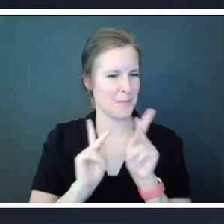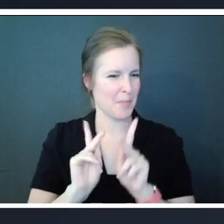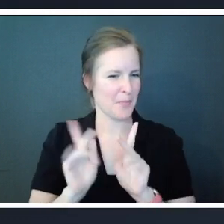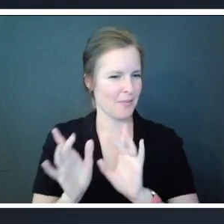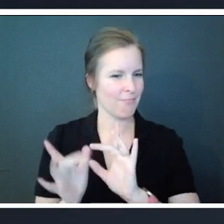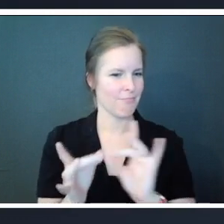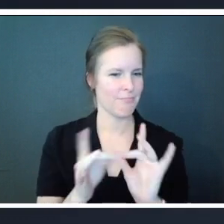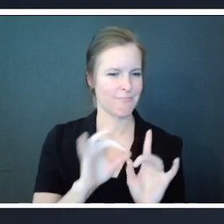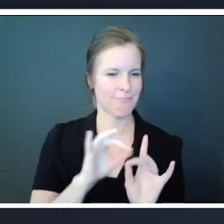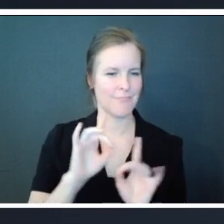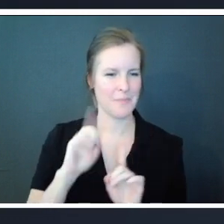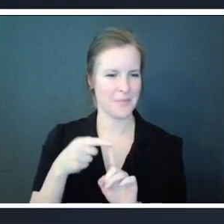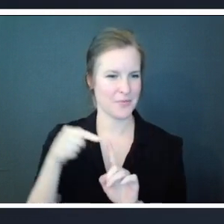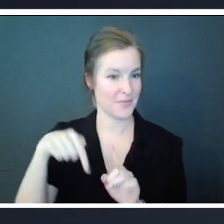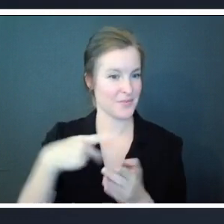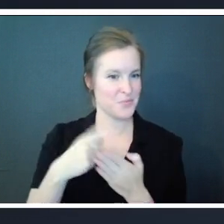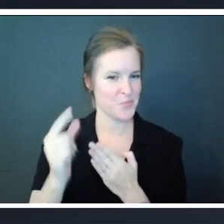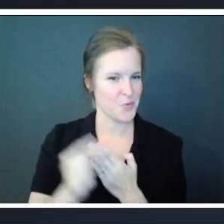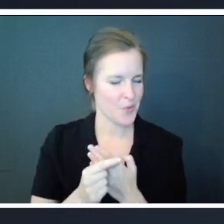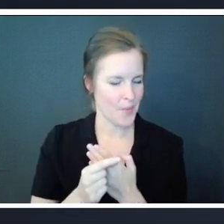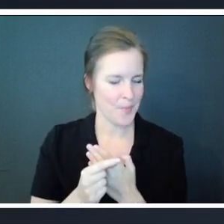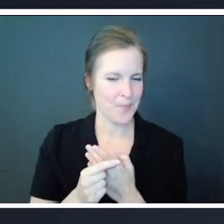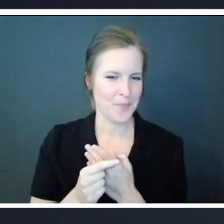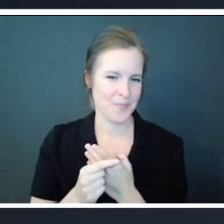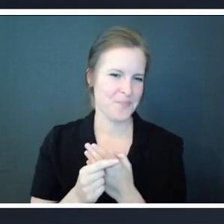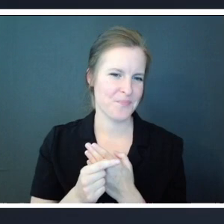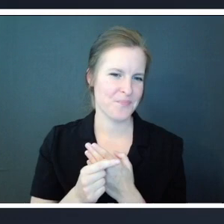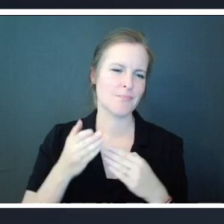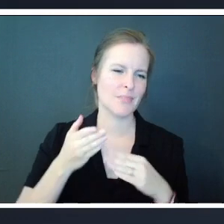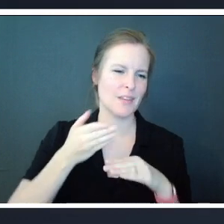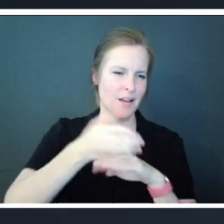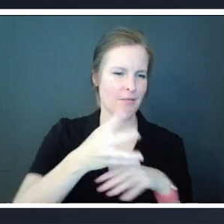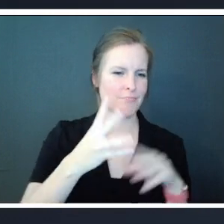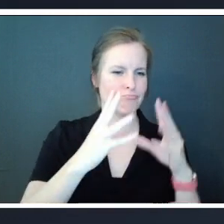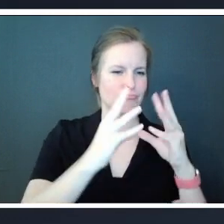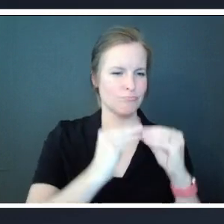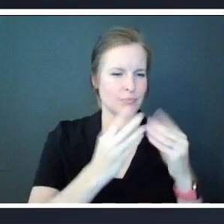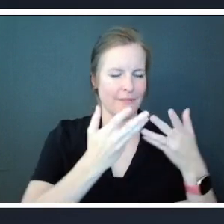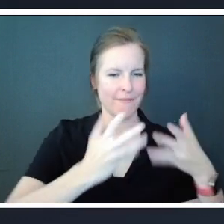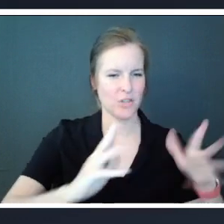at the end of each program we send a quick survey to students, to teachers and parents,